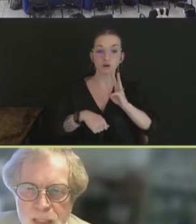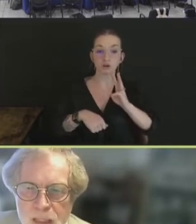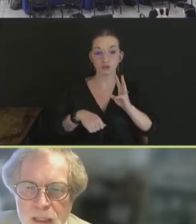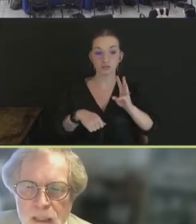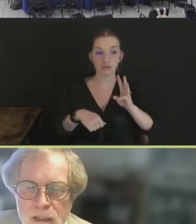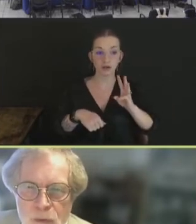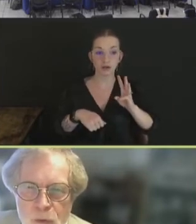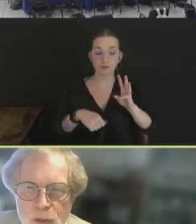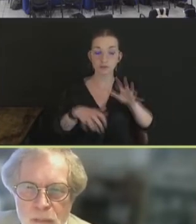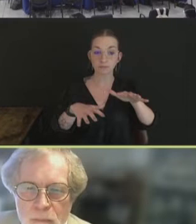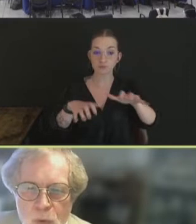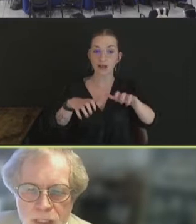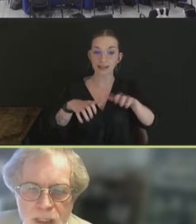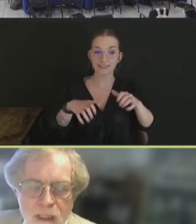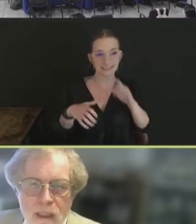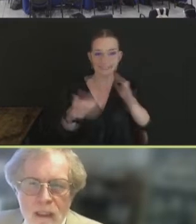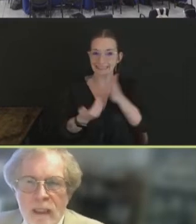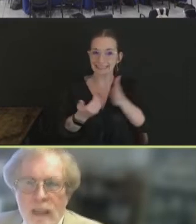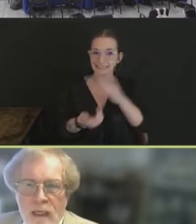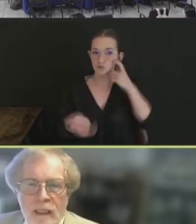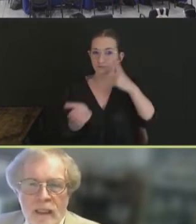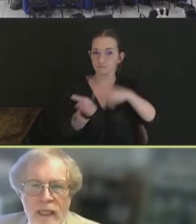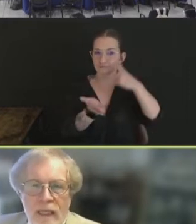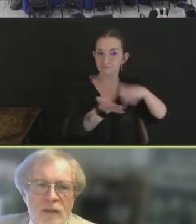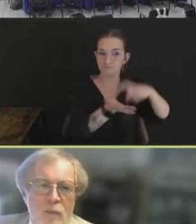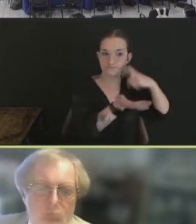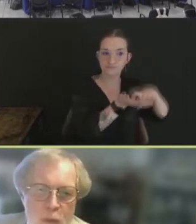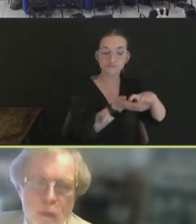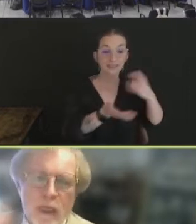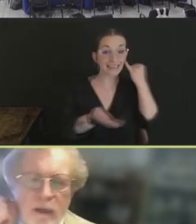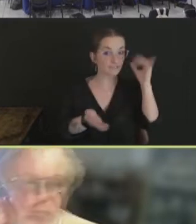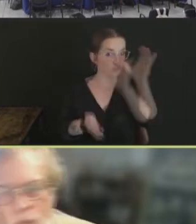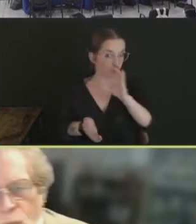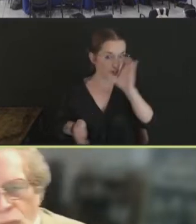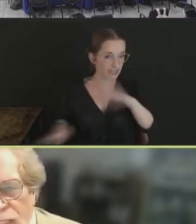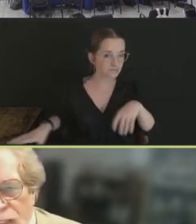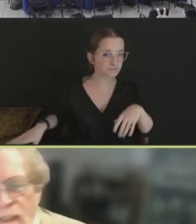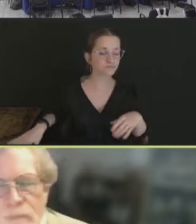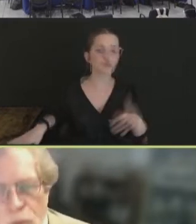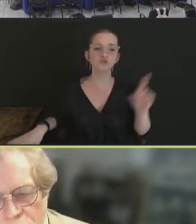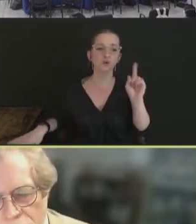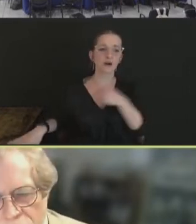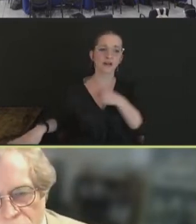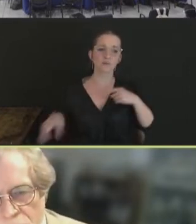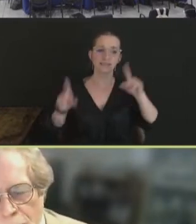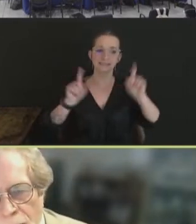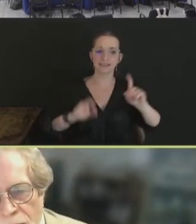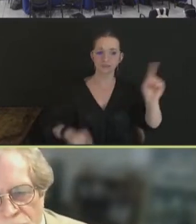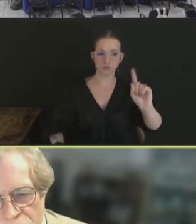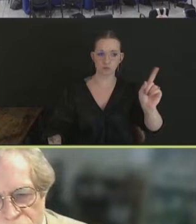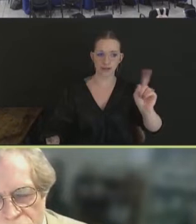So, some quick indication of where we went from when the Polio Eradication Initiative